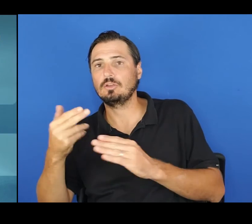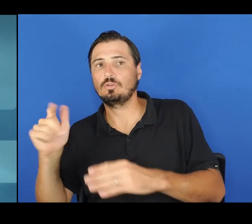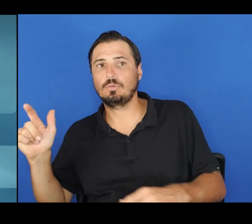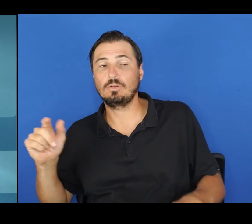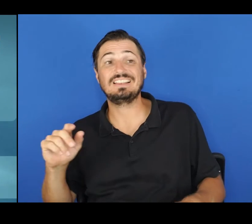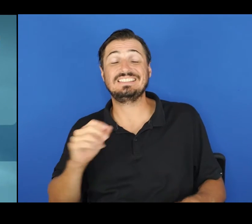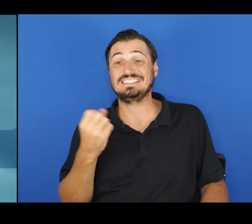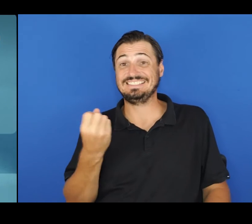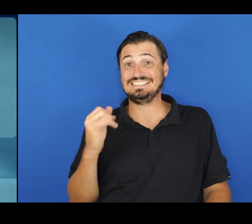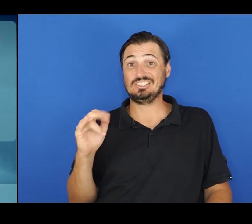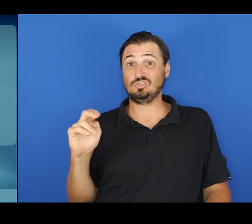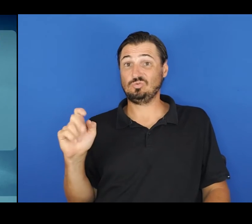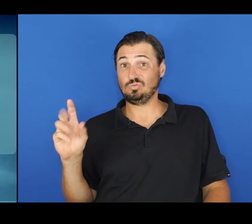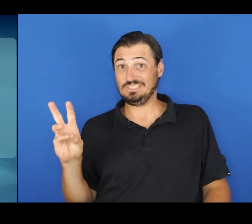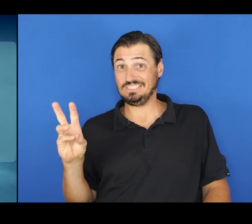Saturday, June 26